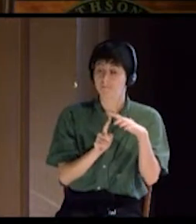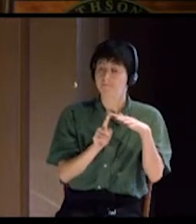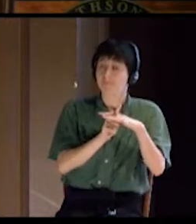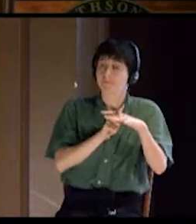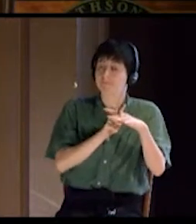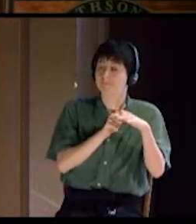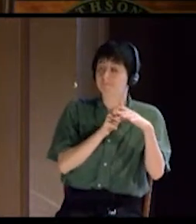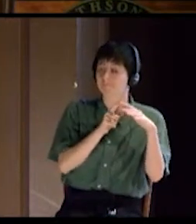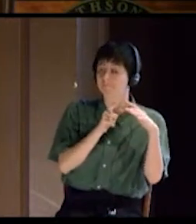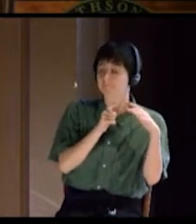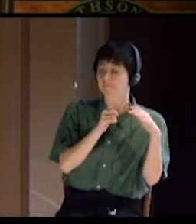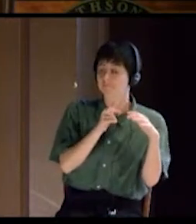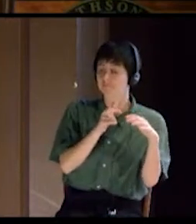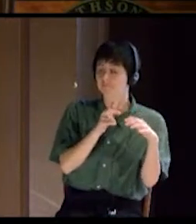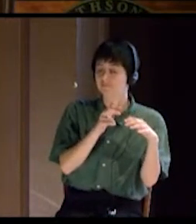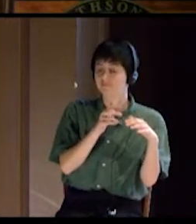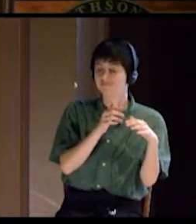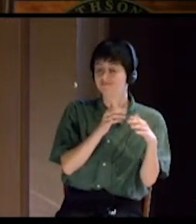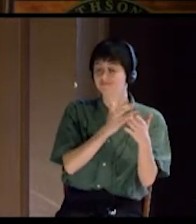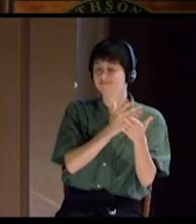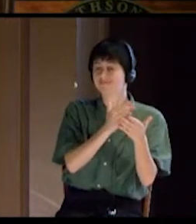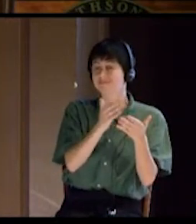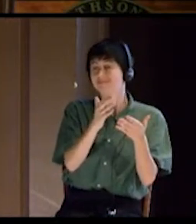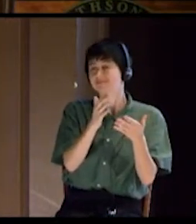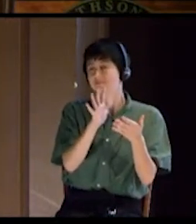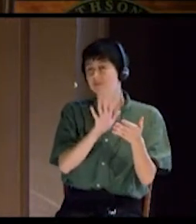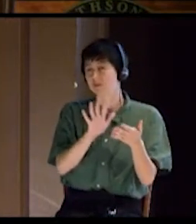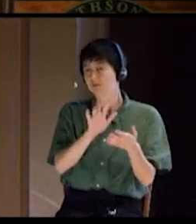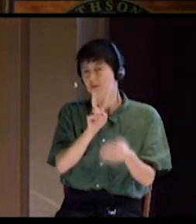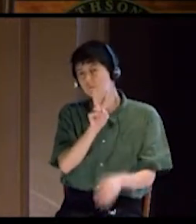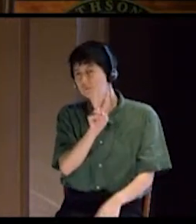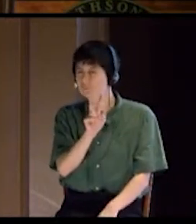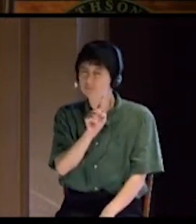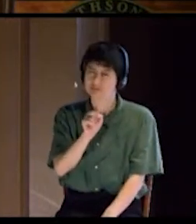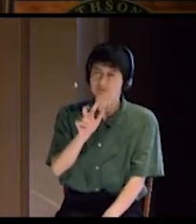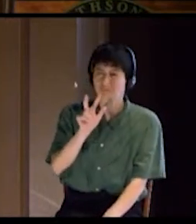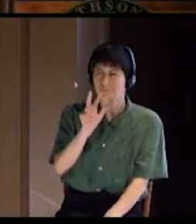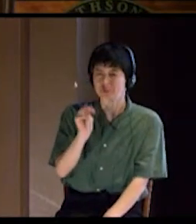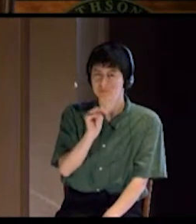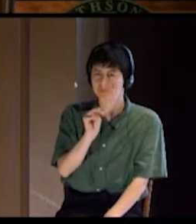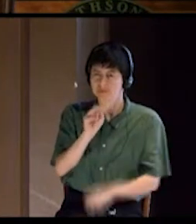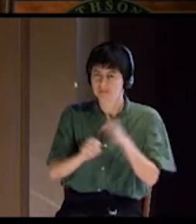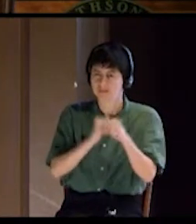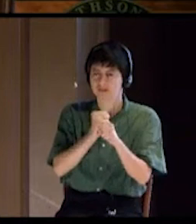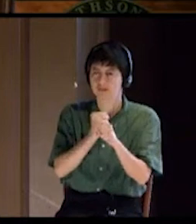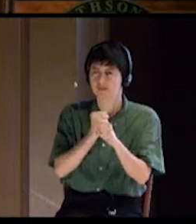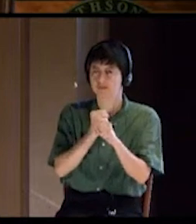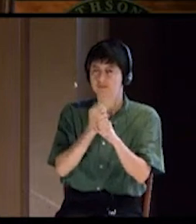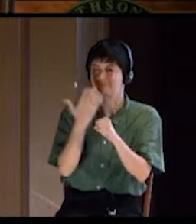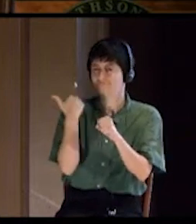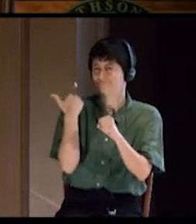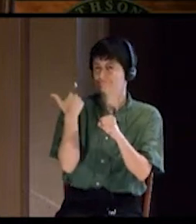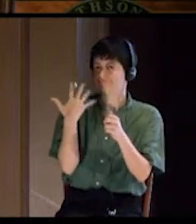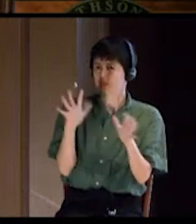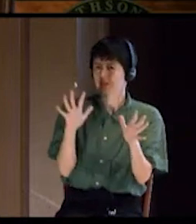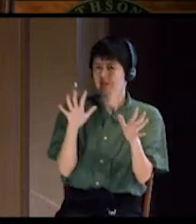to three million years ago. And during that time, there's a lot of change. So don't need to pay attention to details for most of my slides.